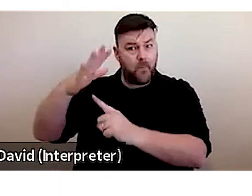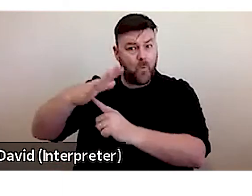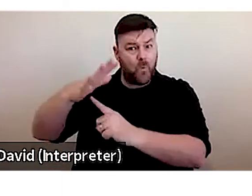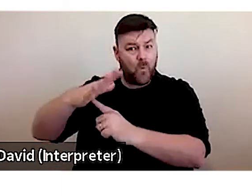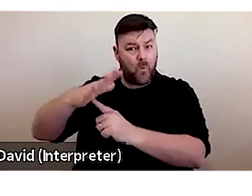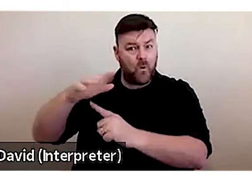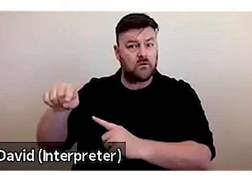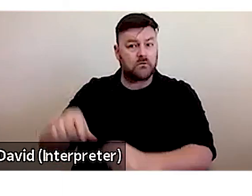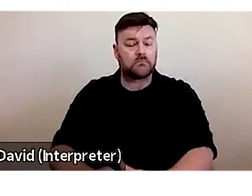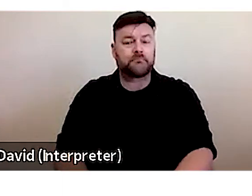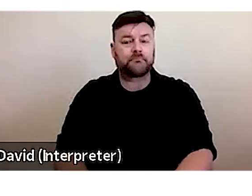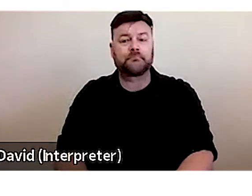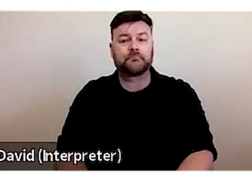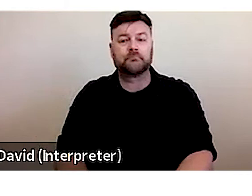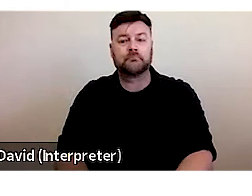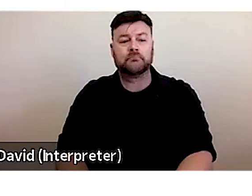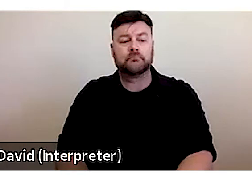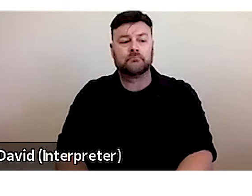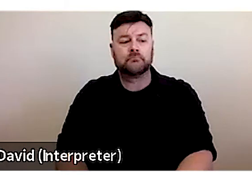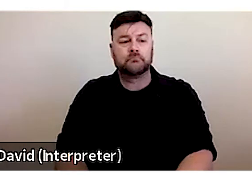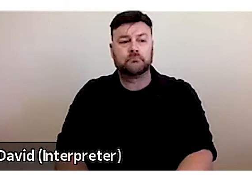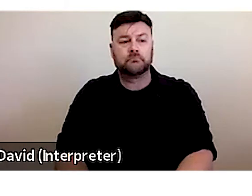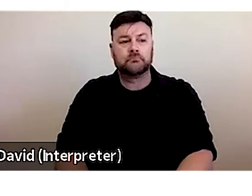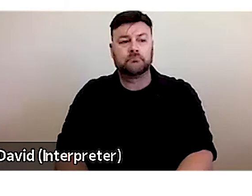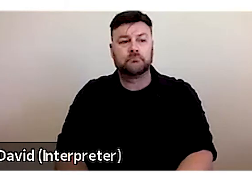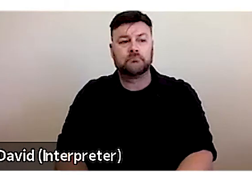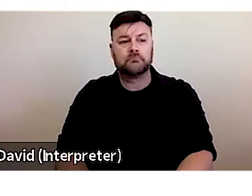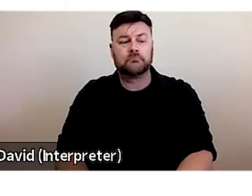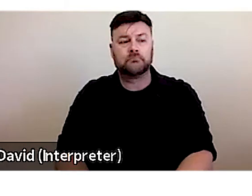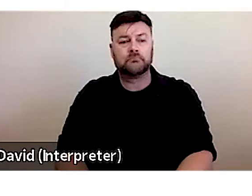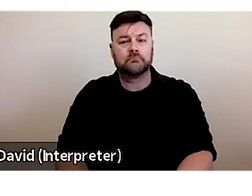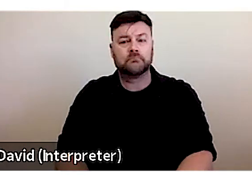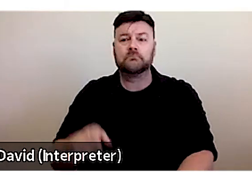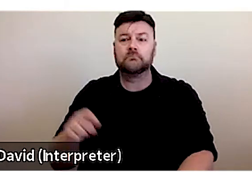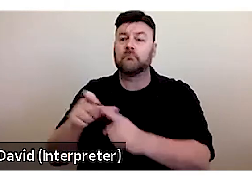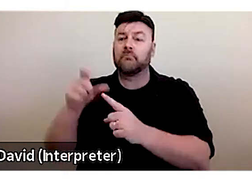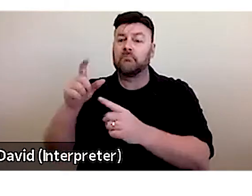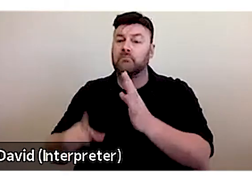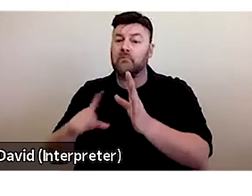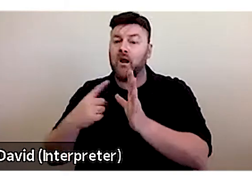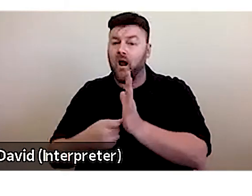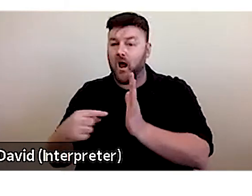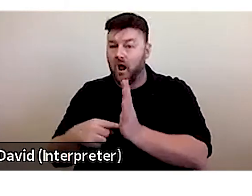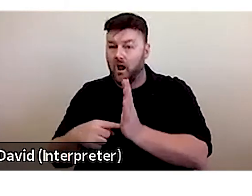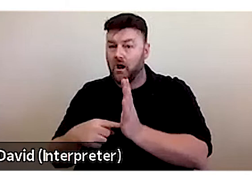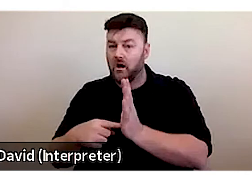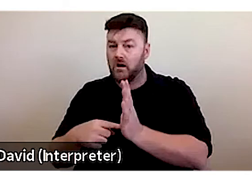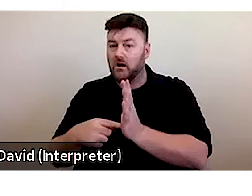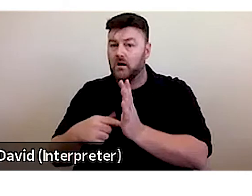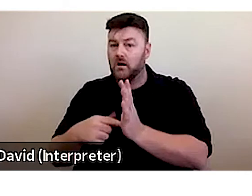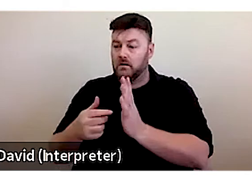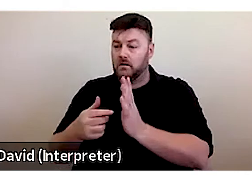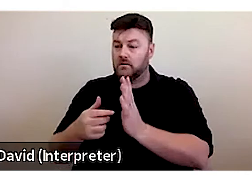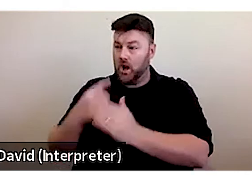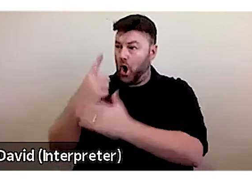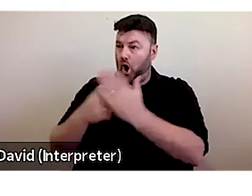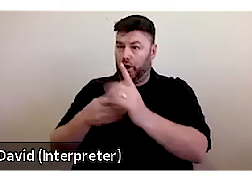Where they show is certainly not at the Newcastle art space.